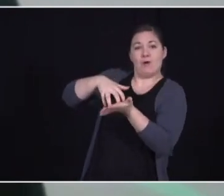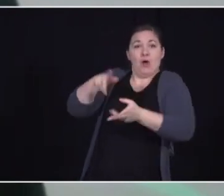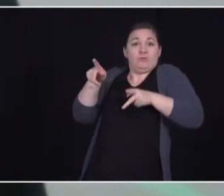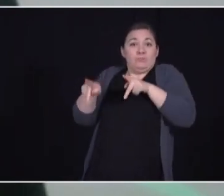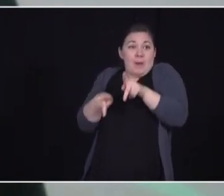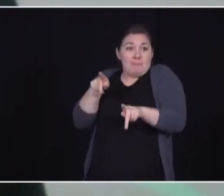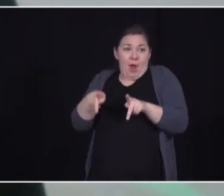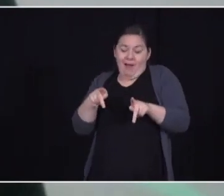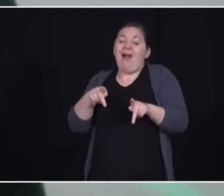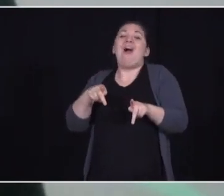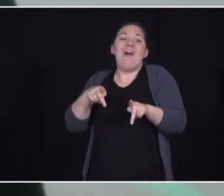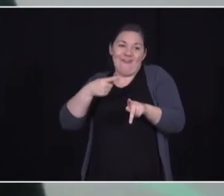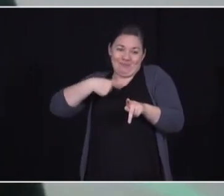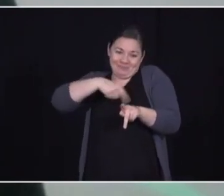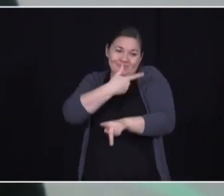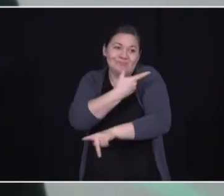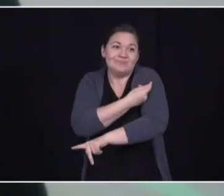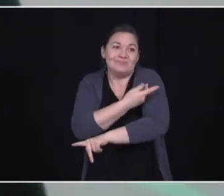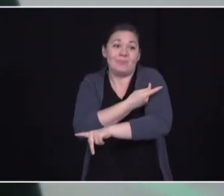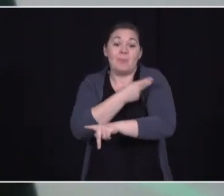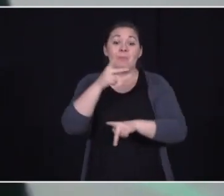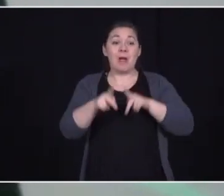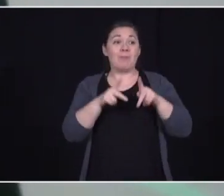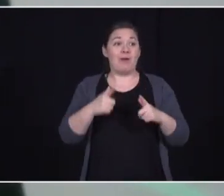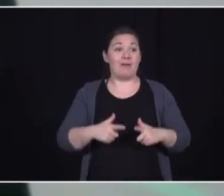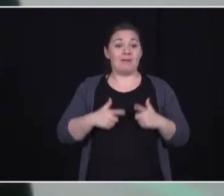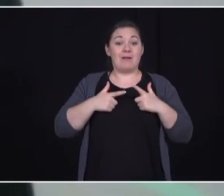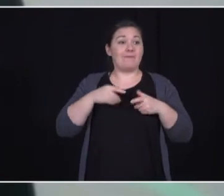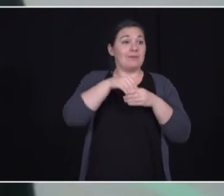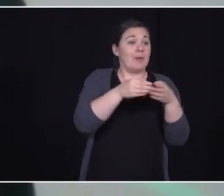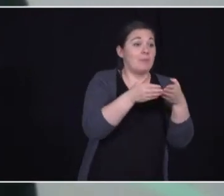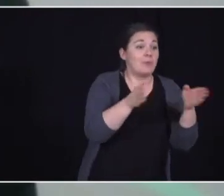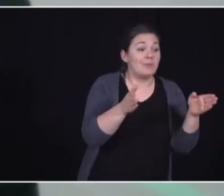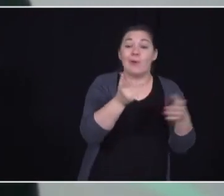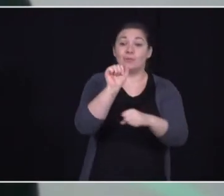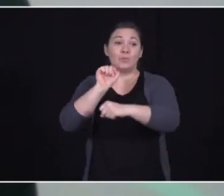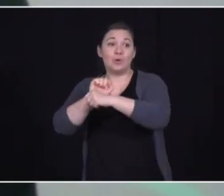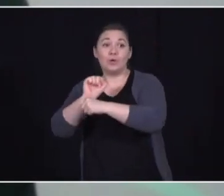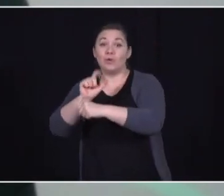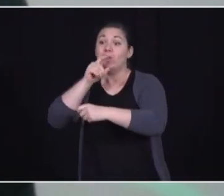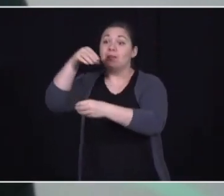So, this is why in the first phase of vaccine Rollo, vaccines are going to the most